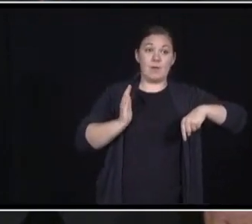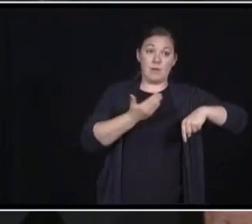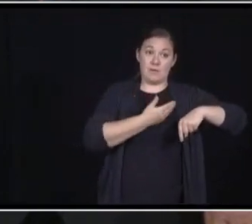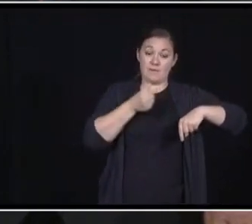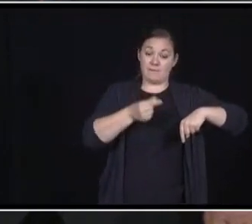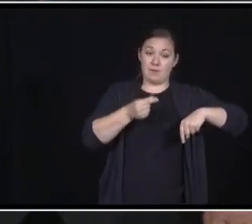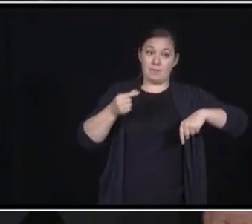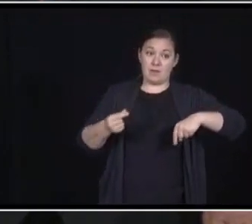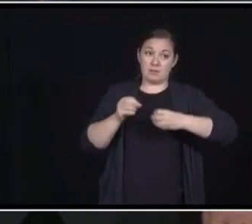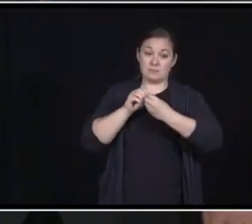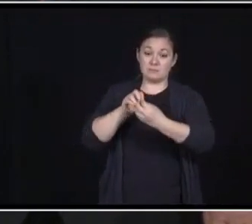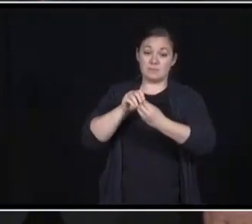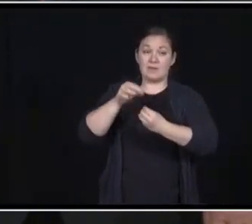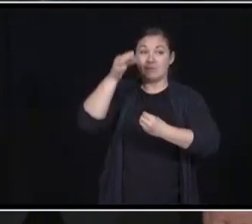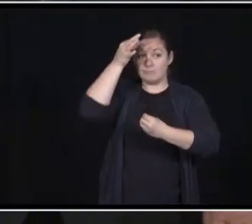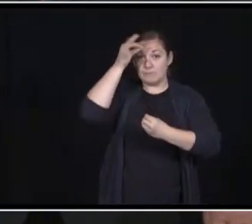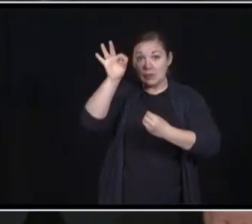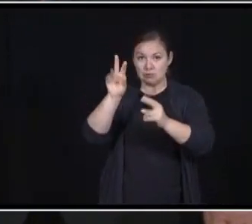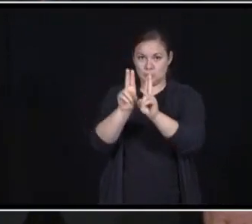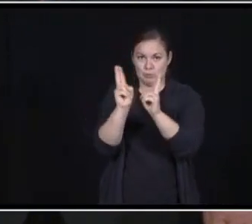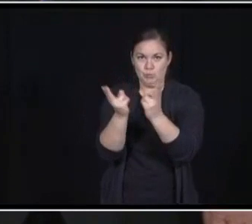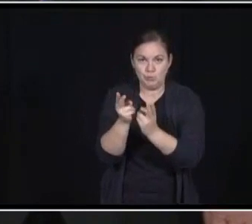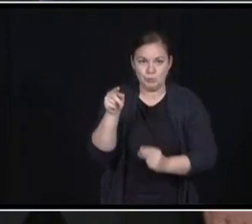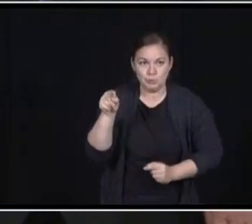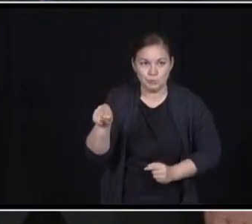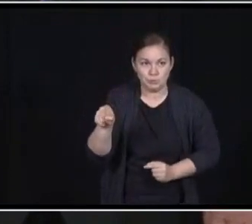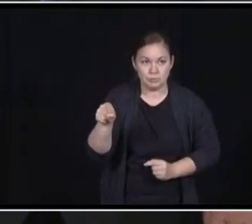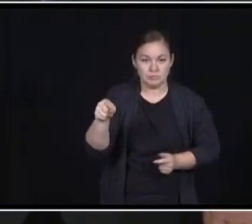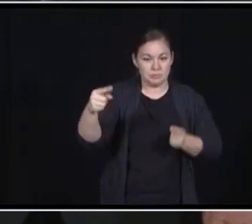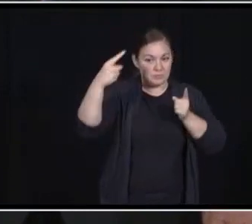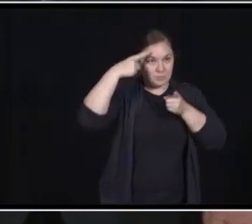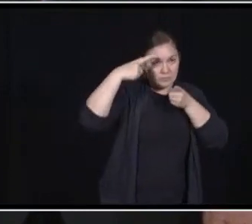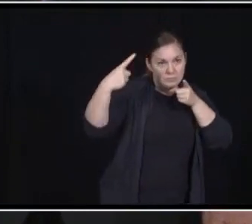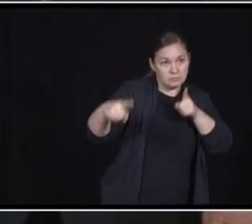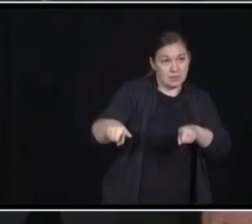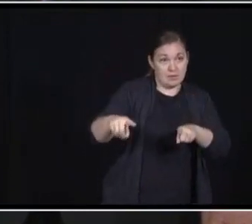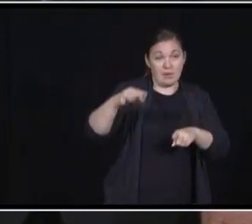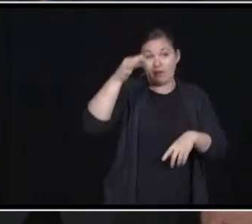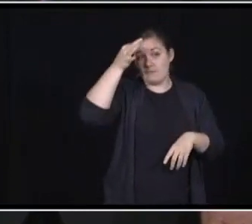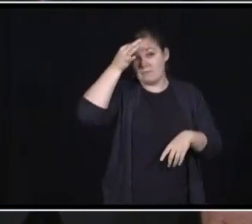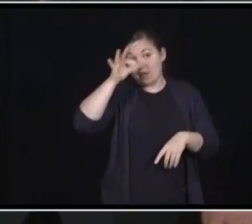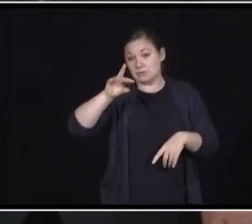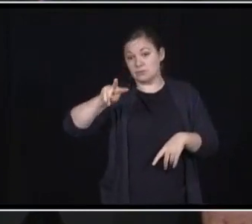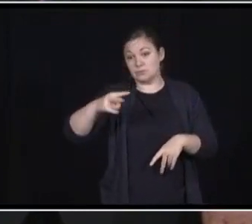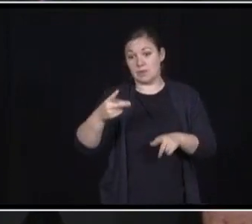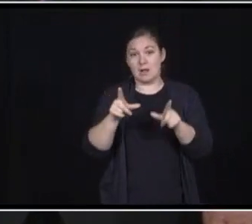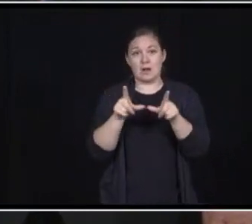Hi. To build upon the premier's point, I mean, this government during the negotiations with their French unions who